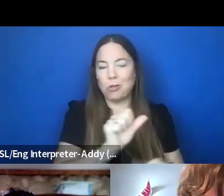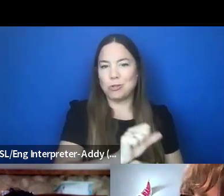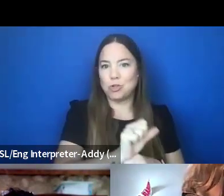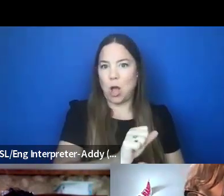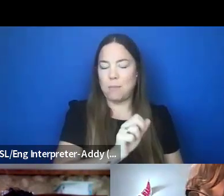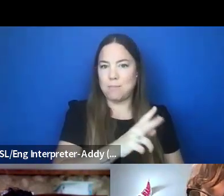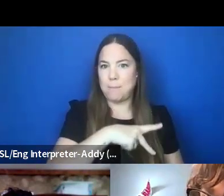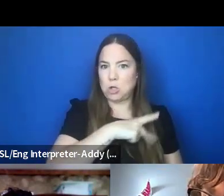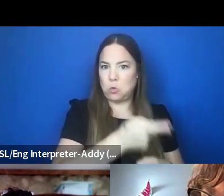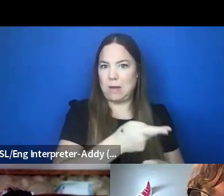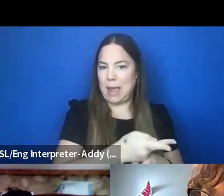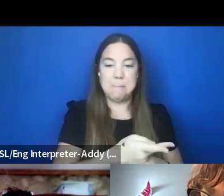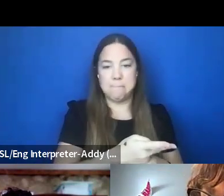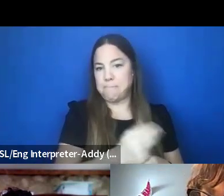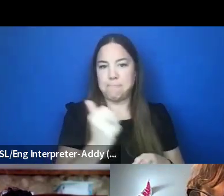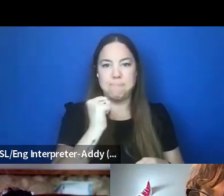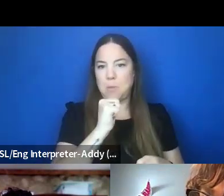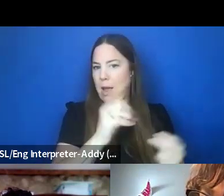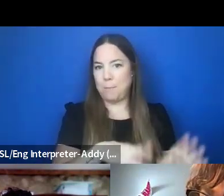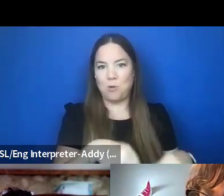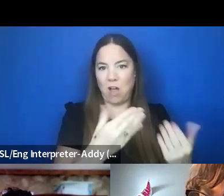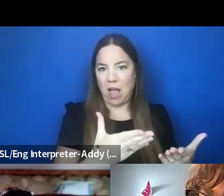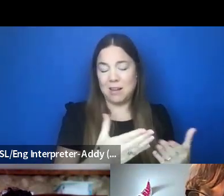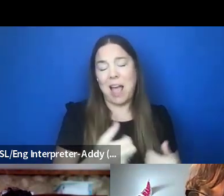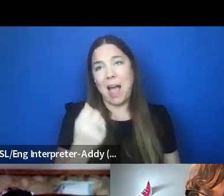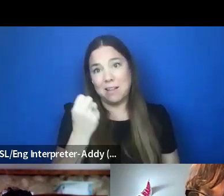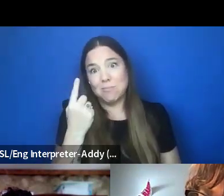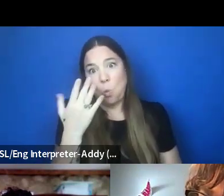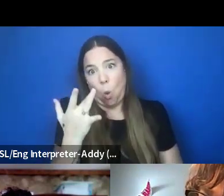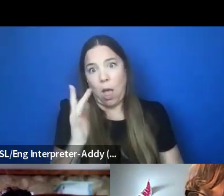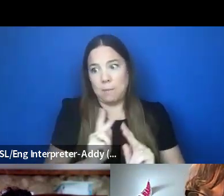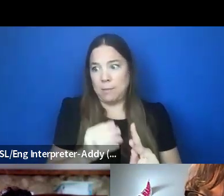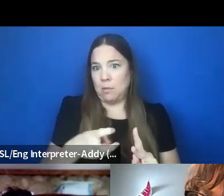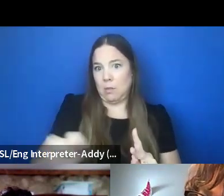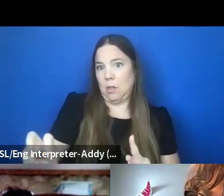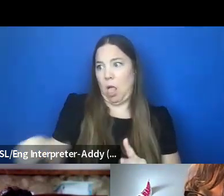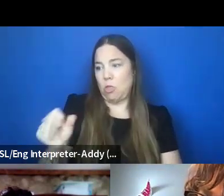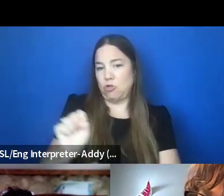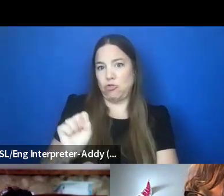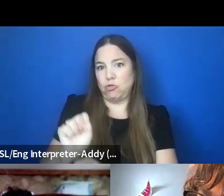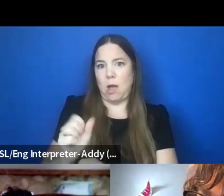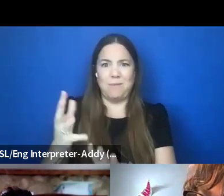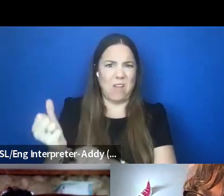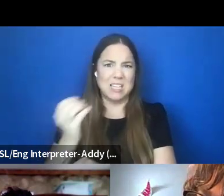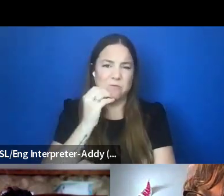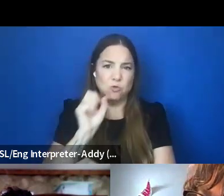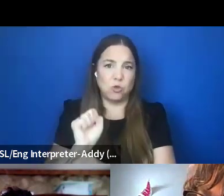Don Dew: And you know, so I can see why they do a switch because it's better for them. We need to make that better. For the